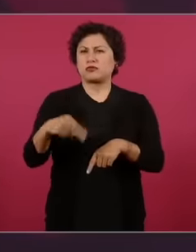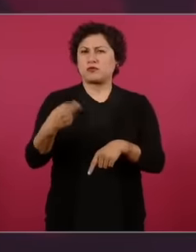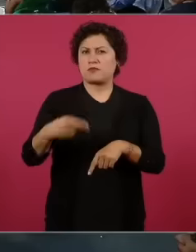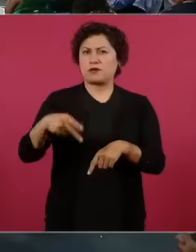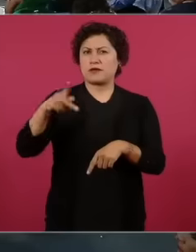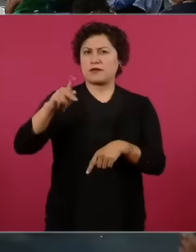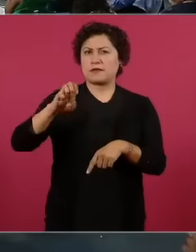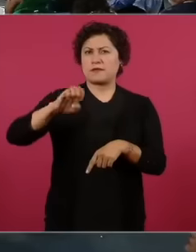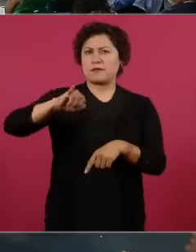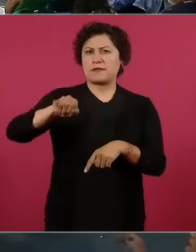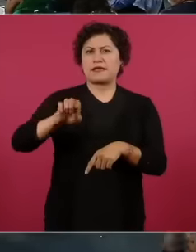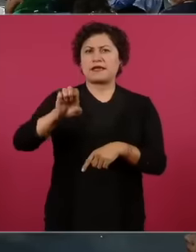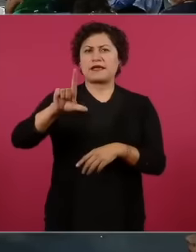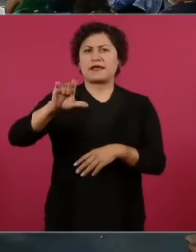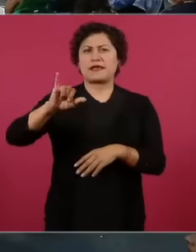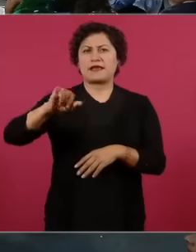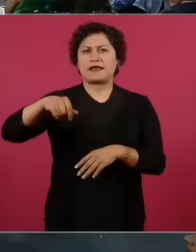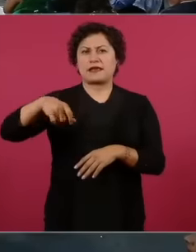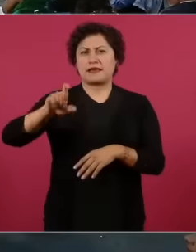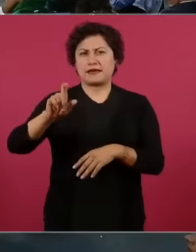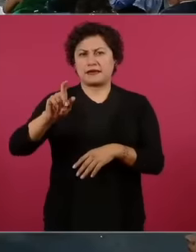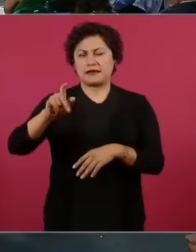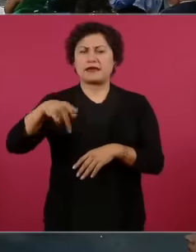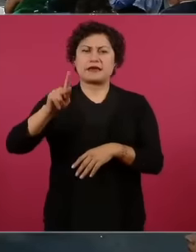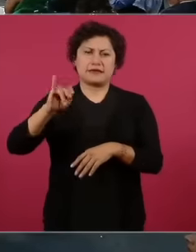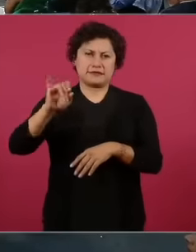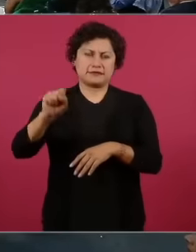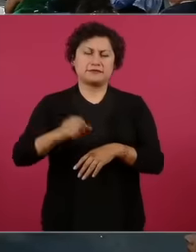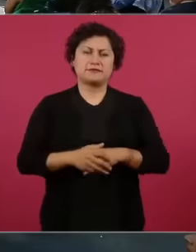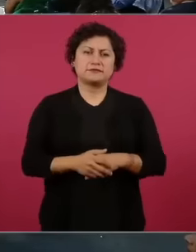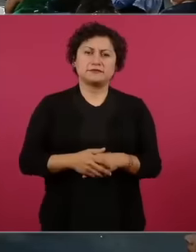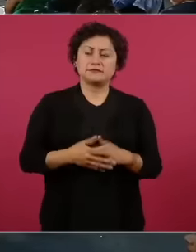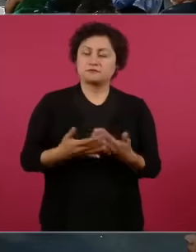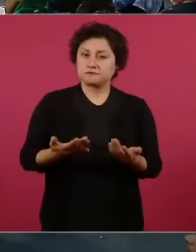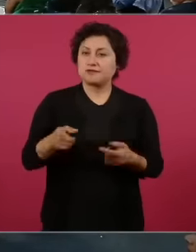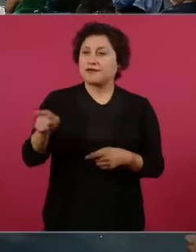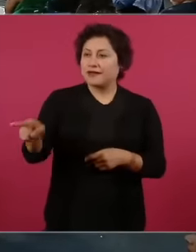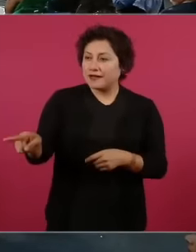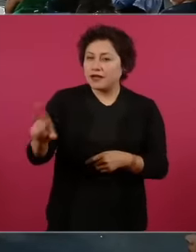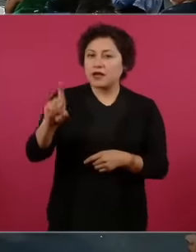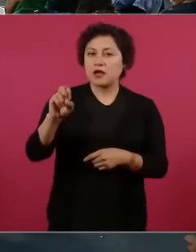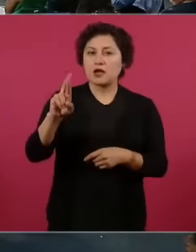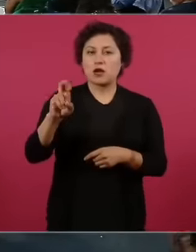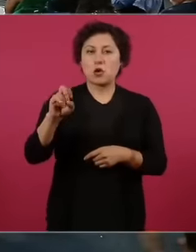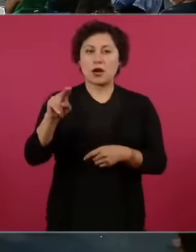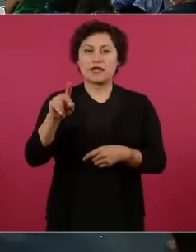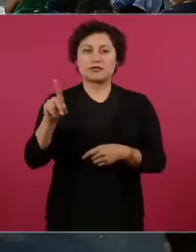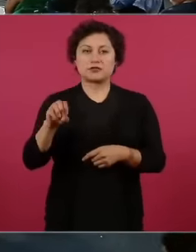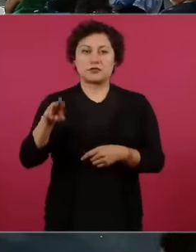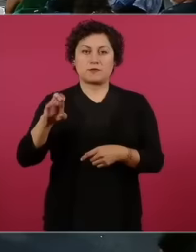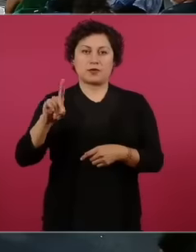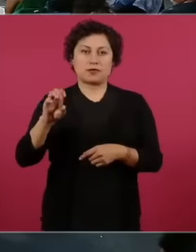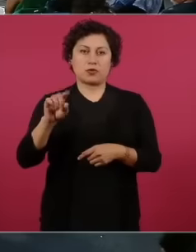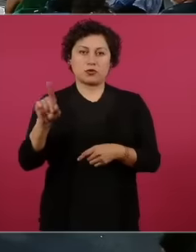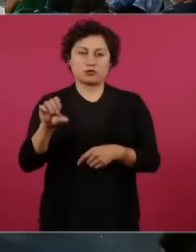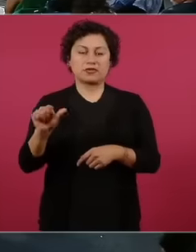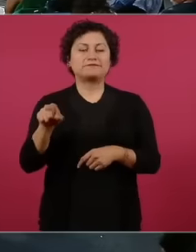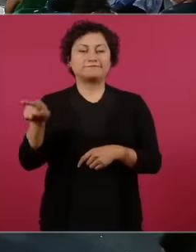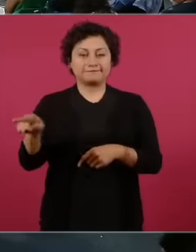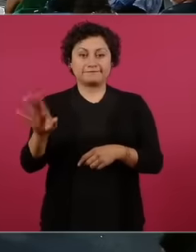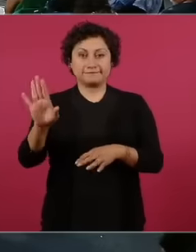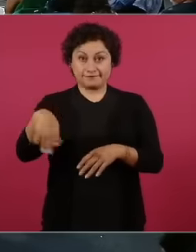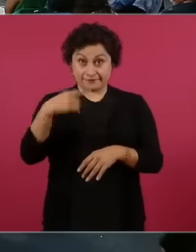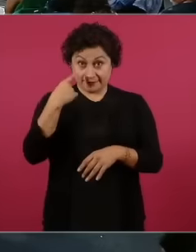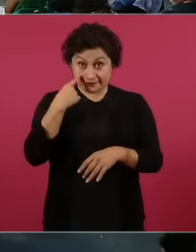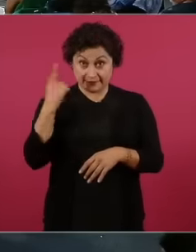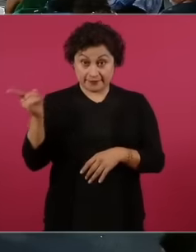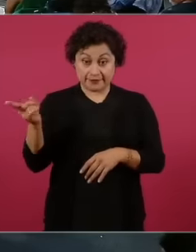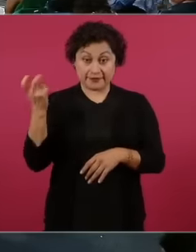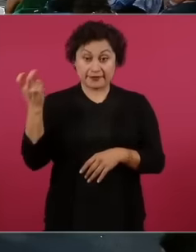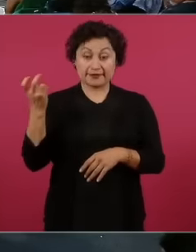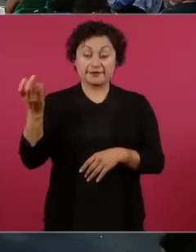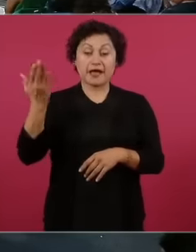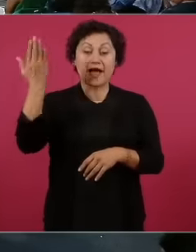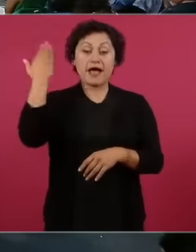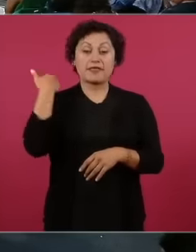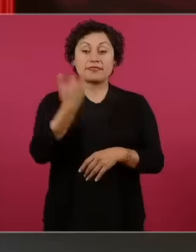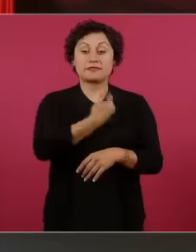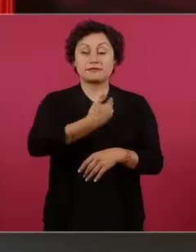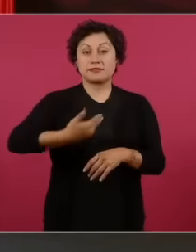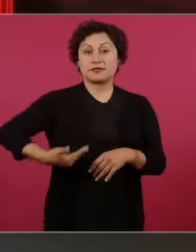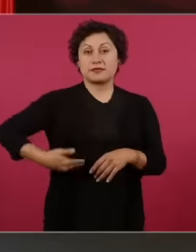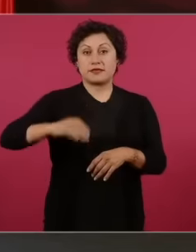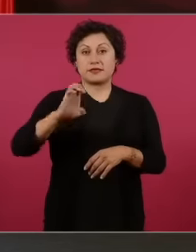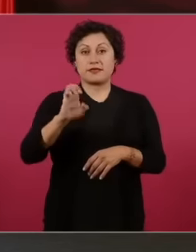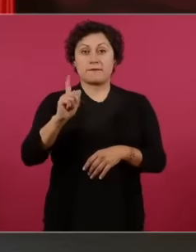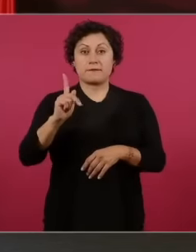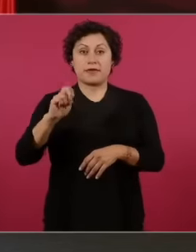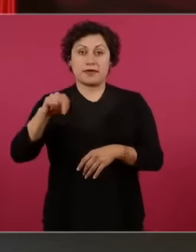Mendoza Ah but look how they had President Peña